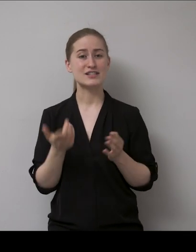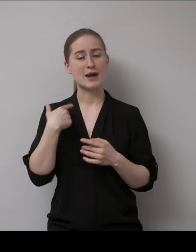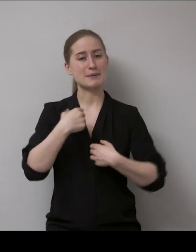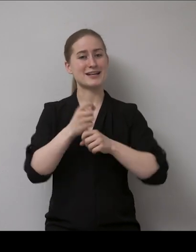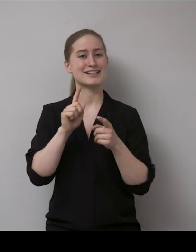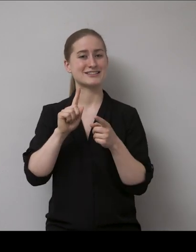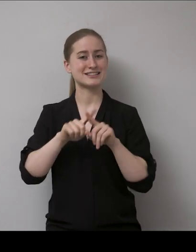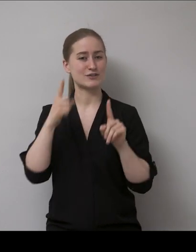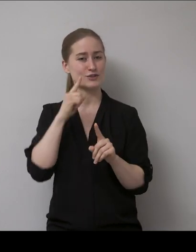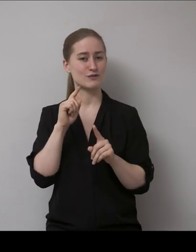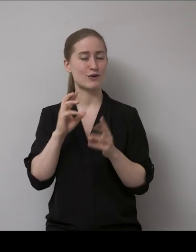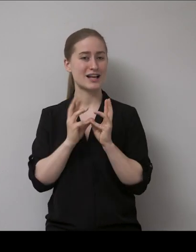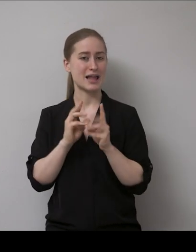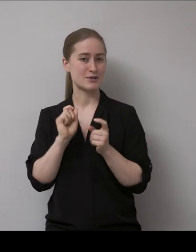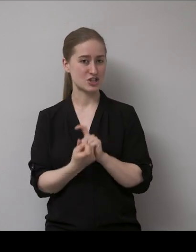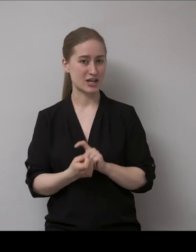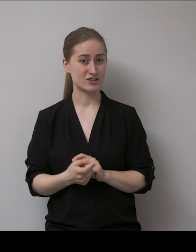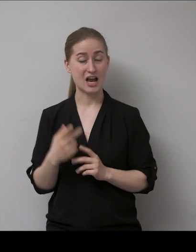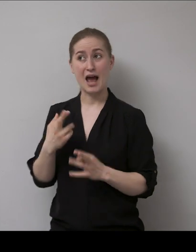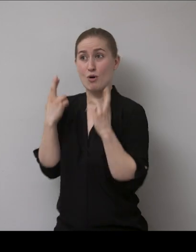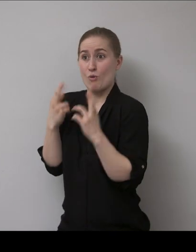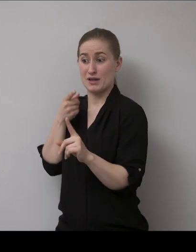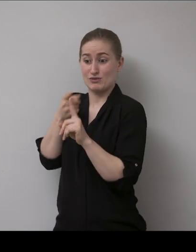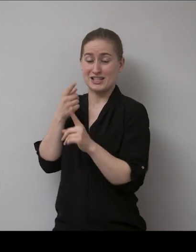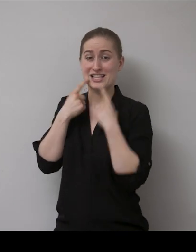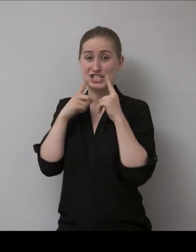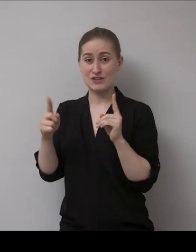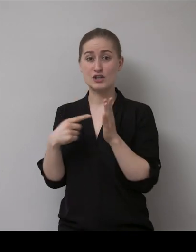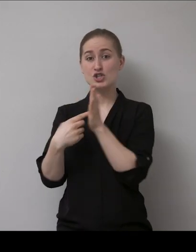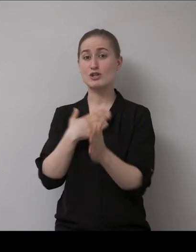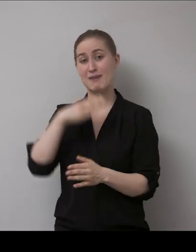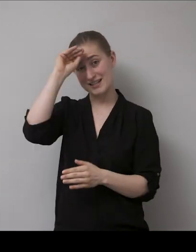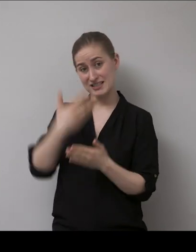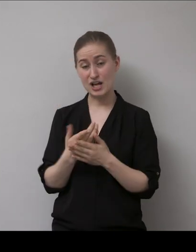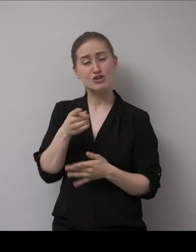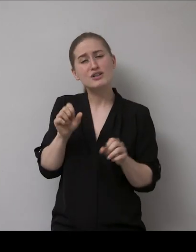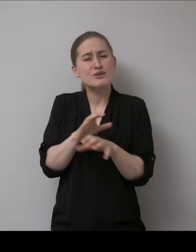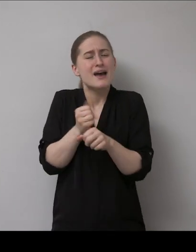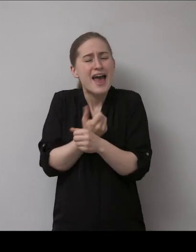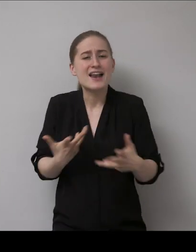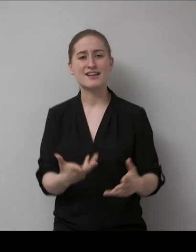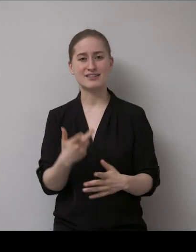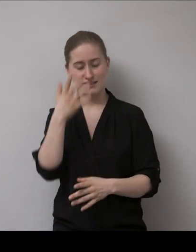And I hope that reaching this achievement shows my son that you can do anything that you put your mind to.